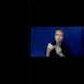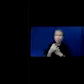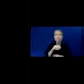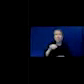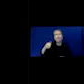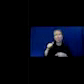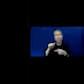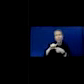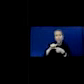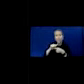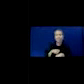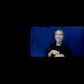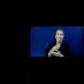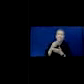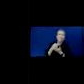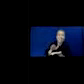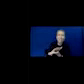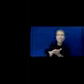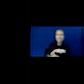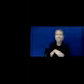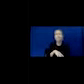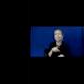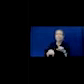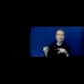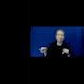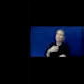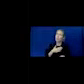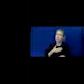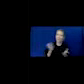fact sheets and things like that, so I encourage you to visit our website.